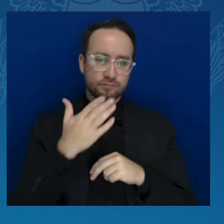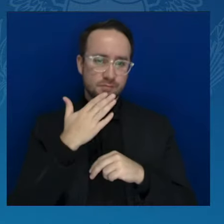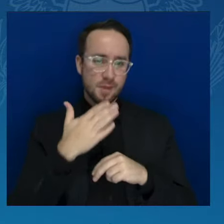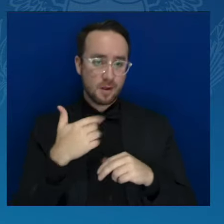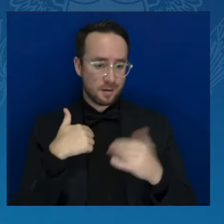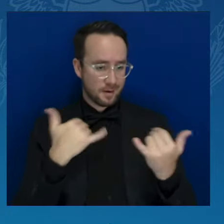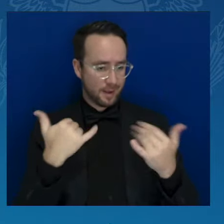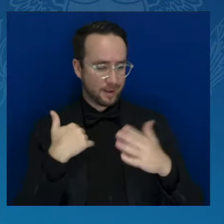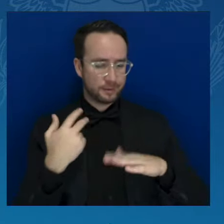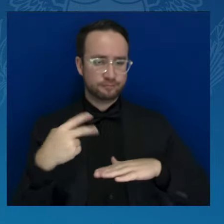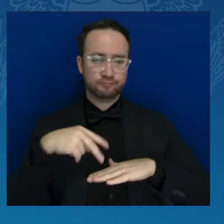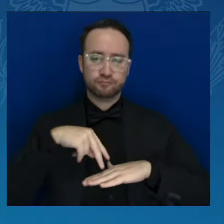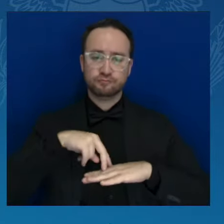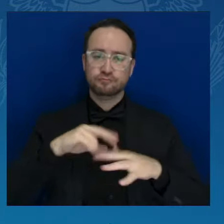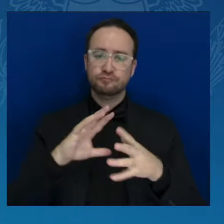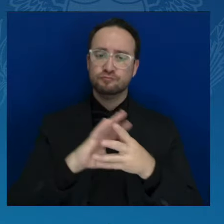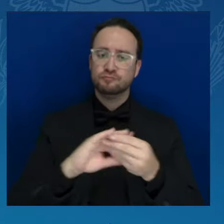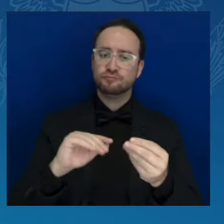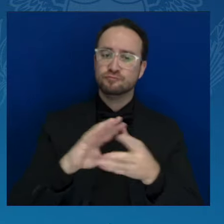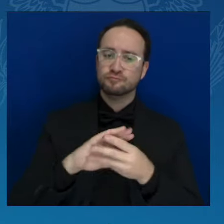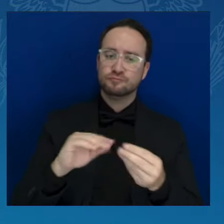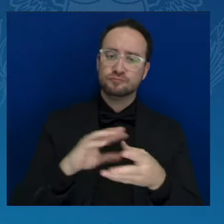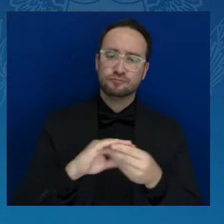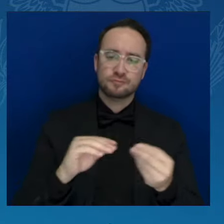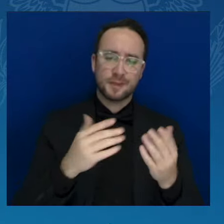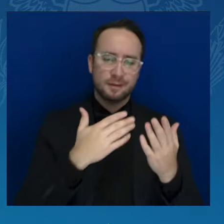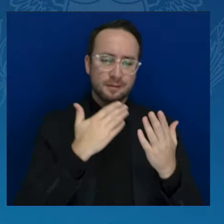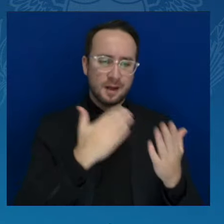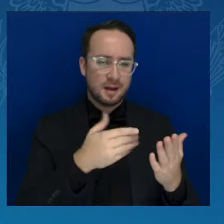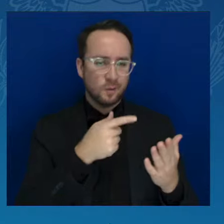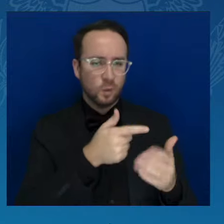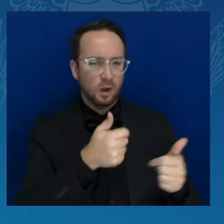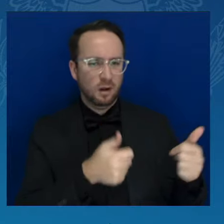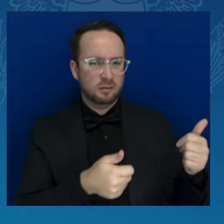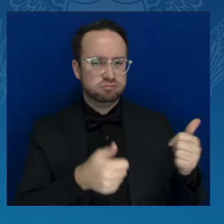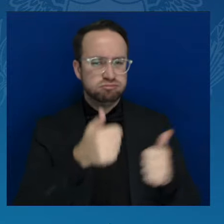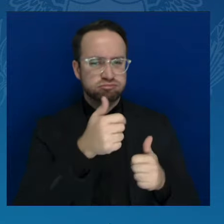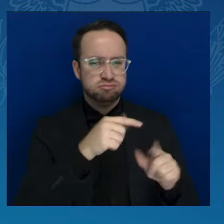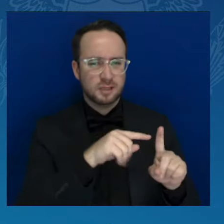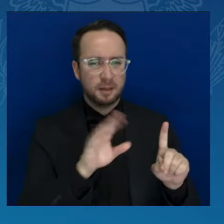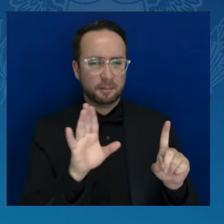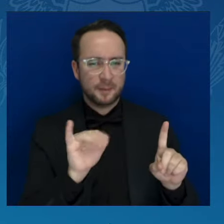Our vast decades long array of earth observing, atmospheric